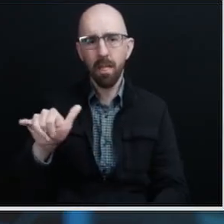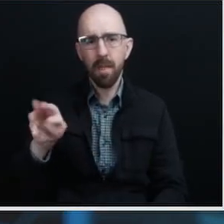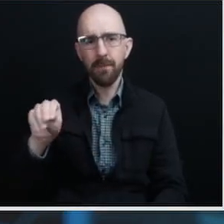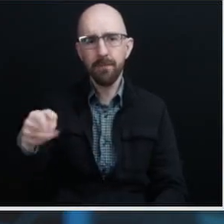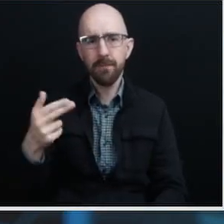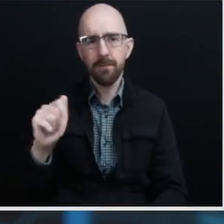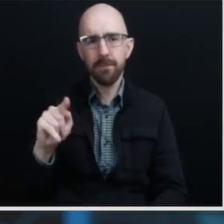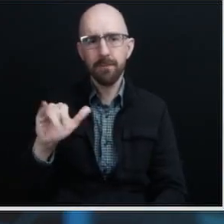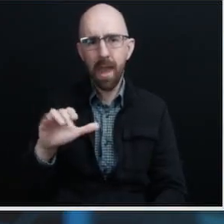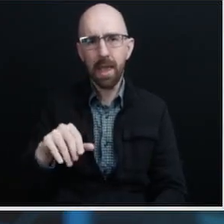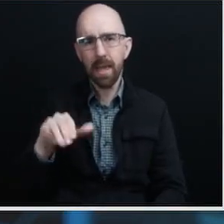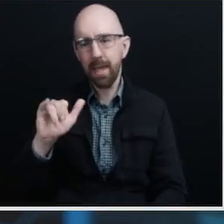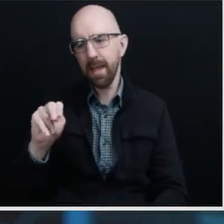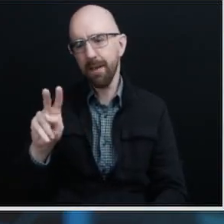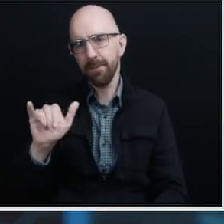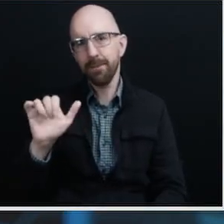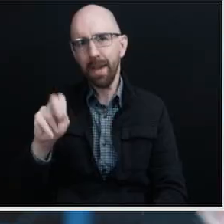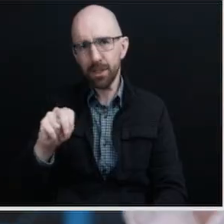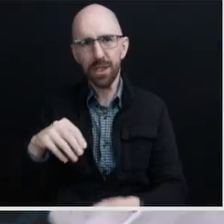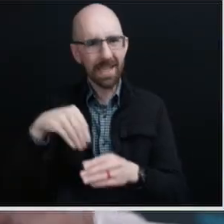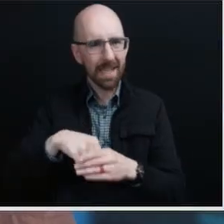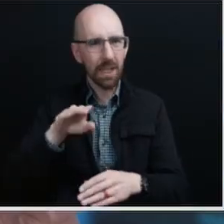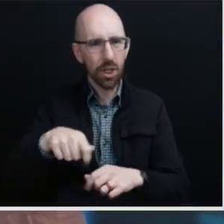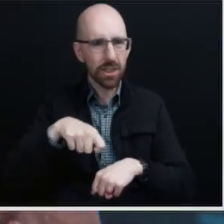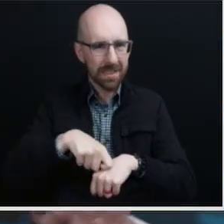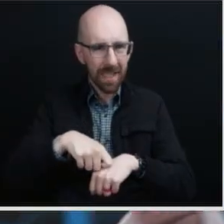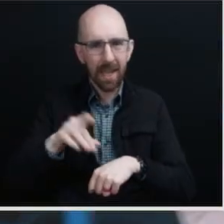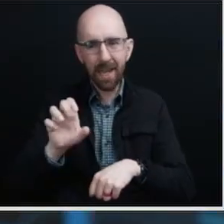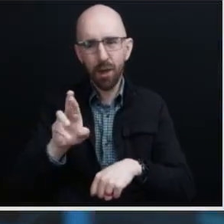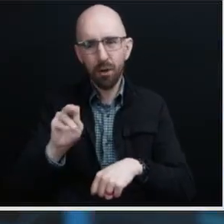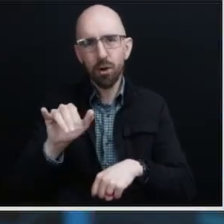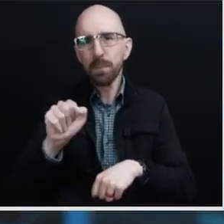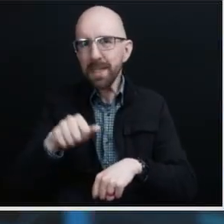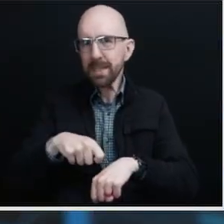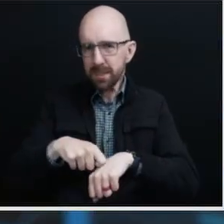within the dermis within your skin which is what's causing these skin changes gets infiltrated with